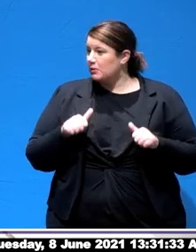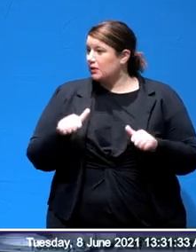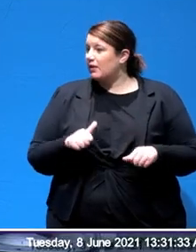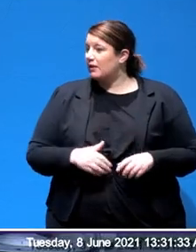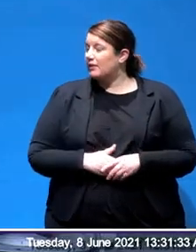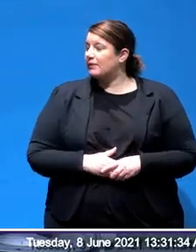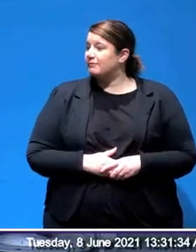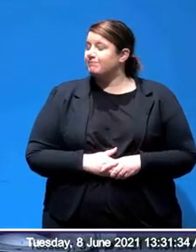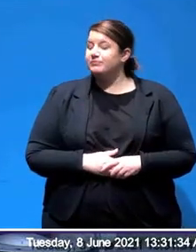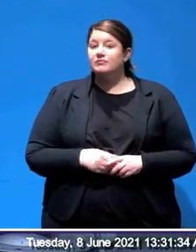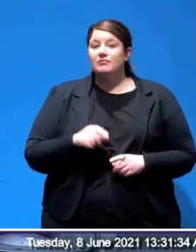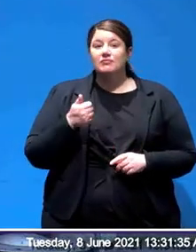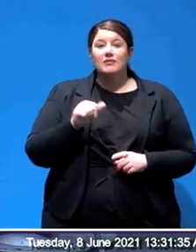The next witness will be Mr Cunningham.